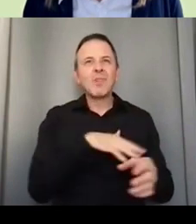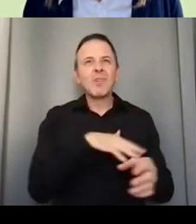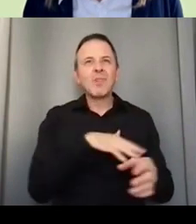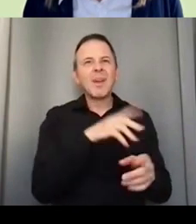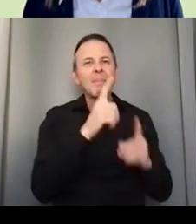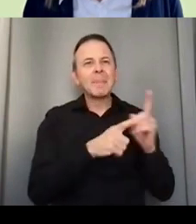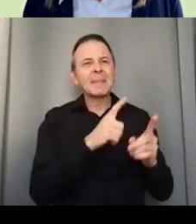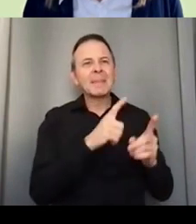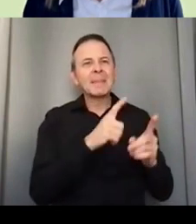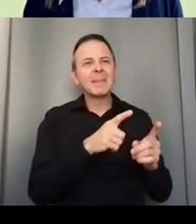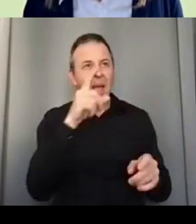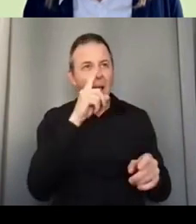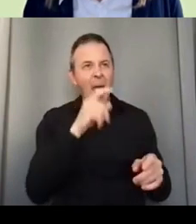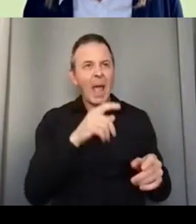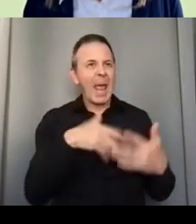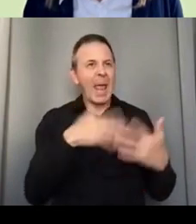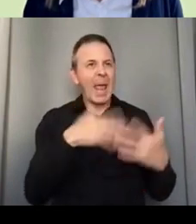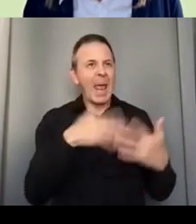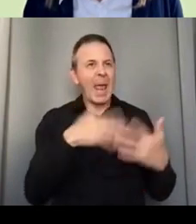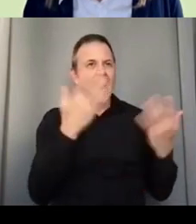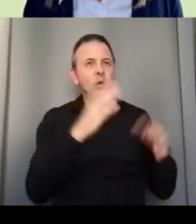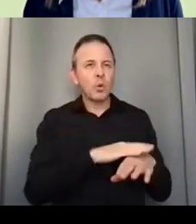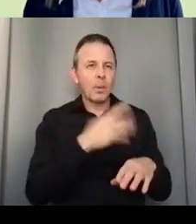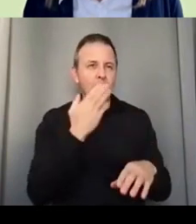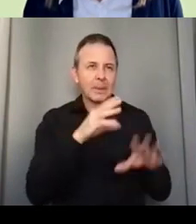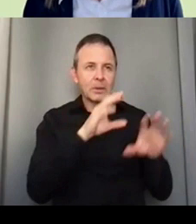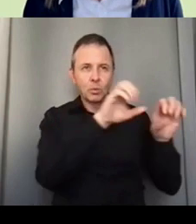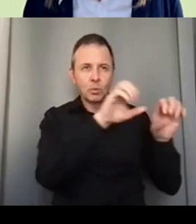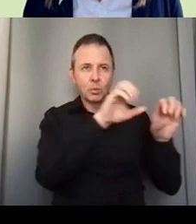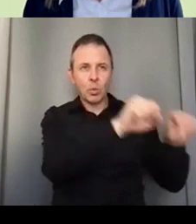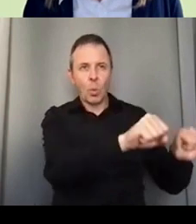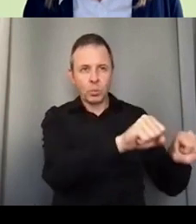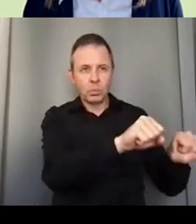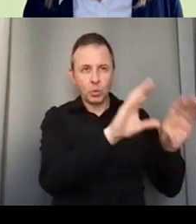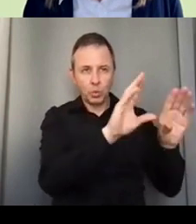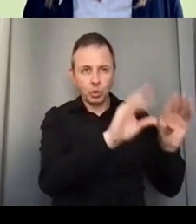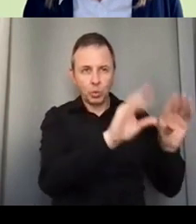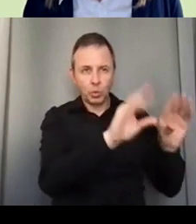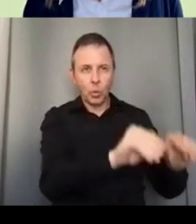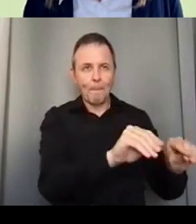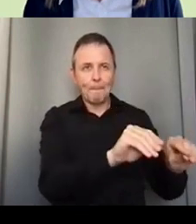anytime you can ask for it to stop and reschedule following this you send